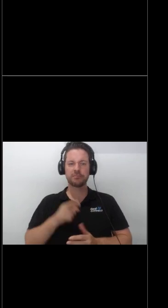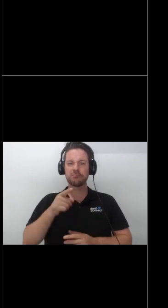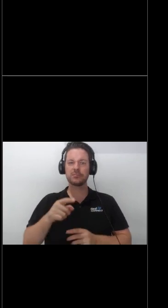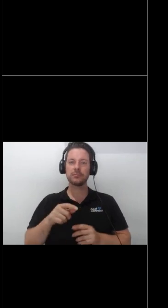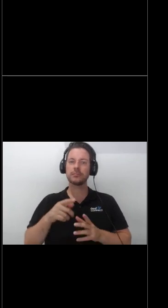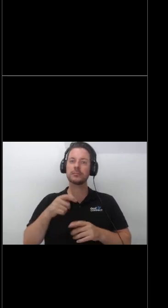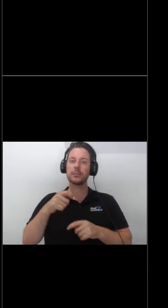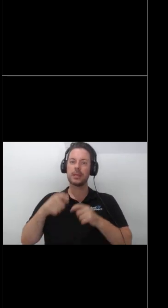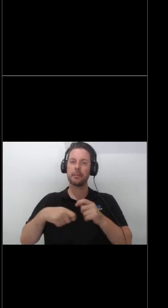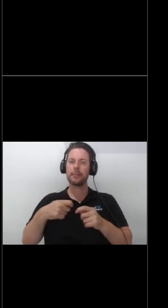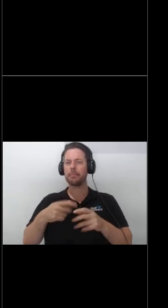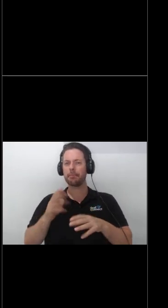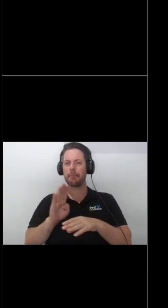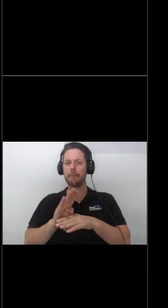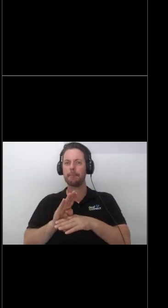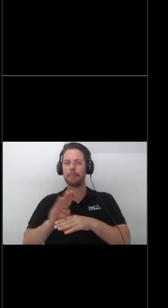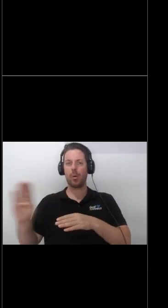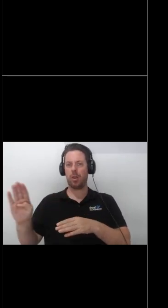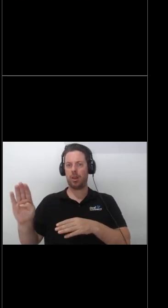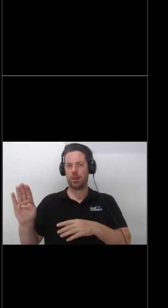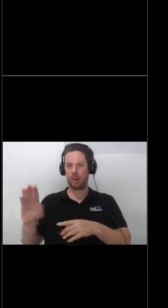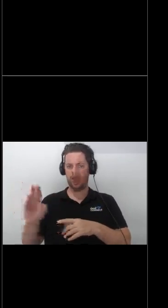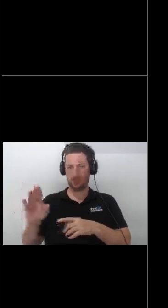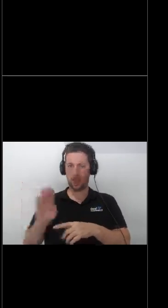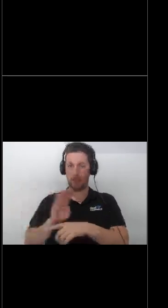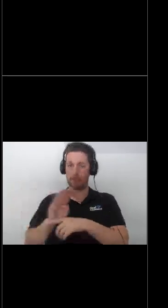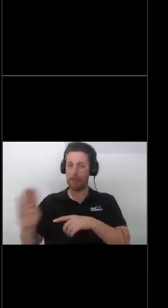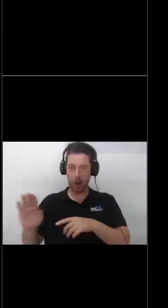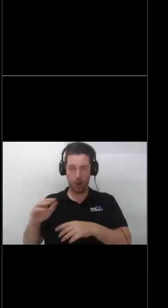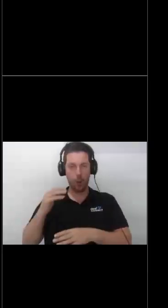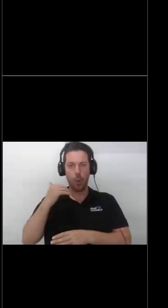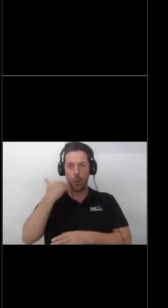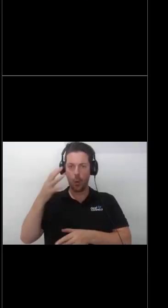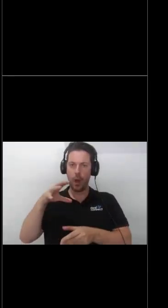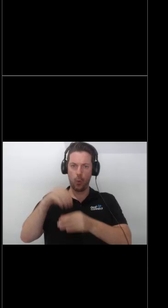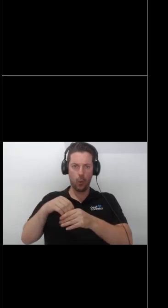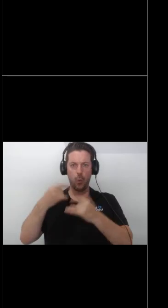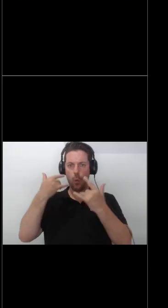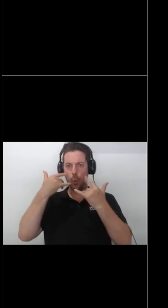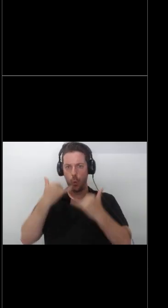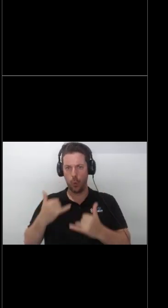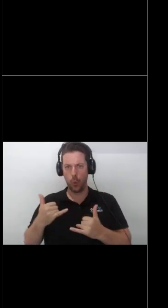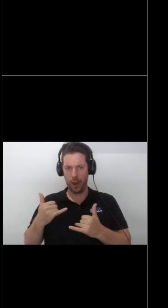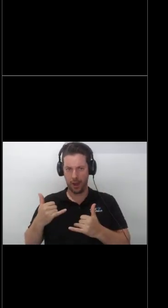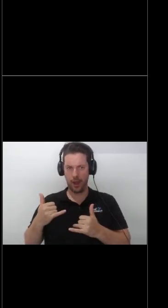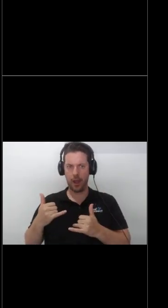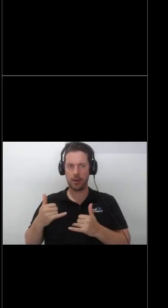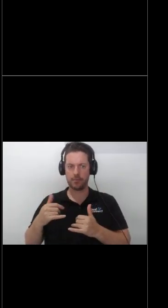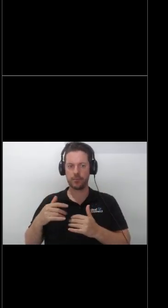and the panel always consists of a lawyer, often referred to as legal members,